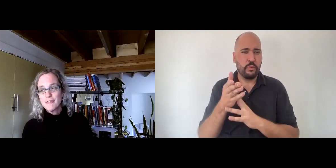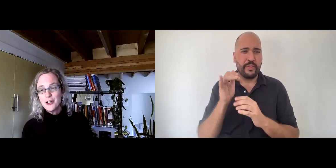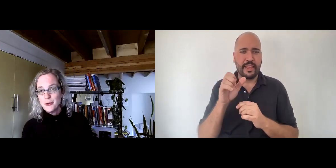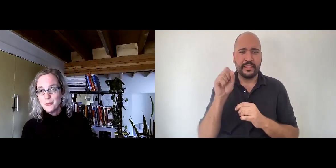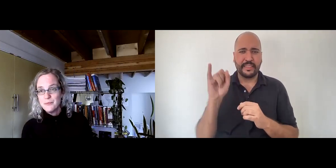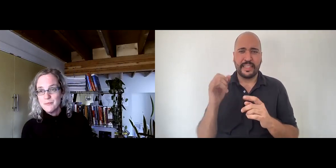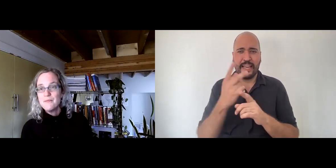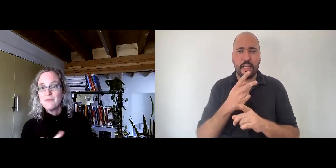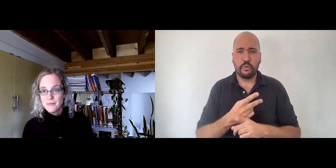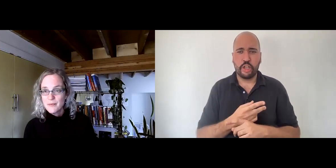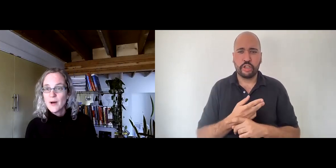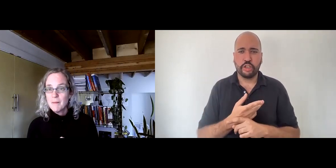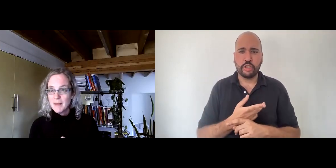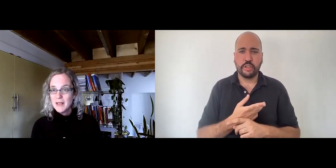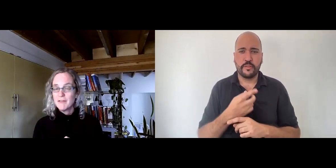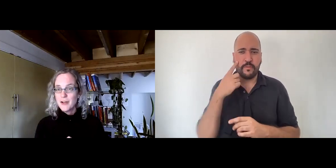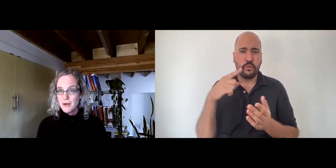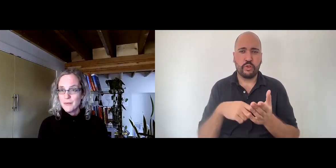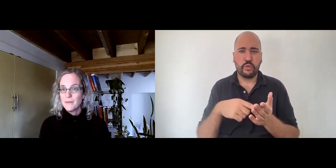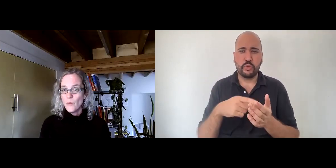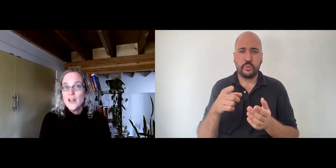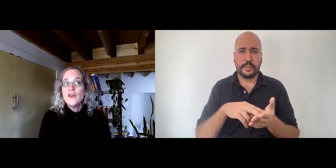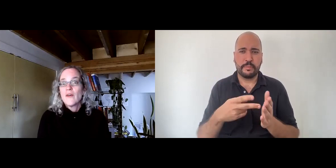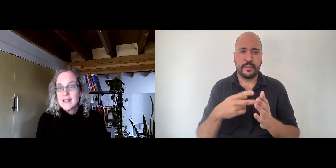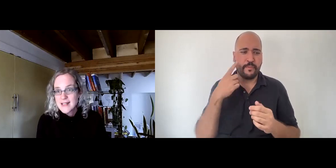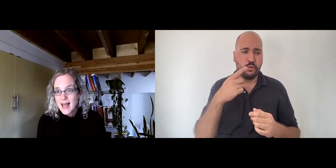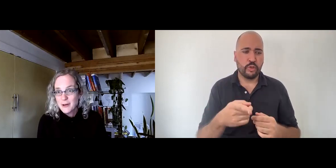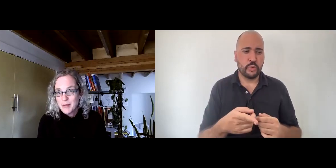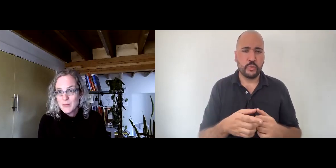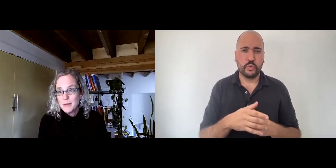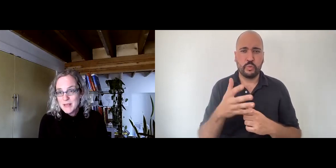you what it might mean for you, what your SSI would potentially be.